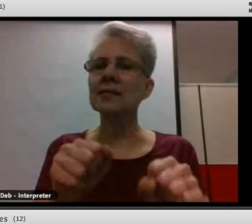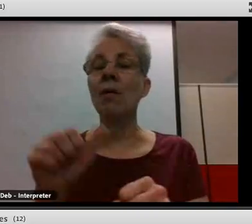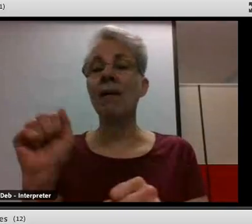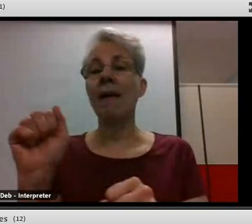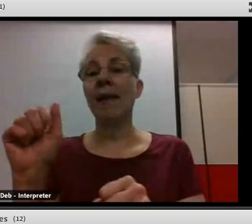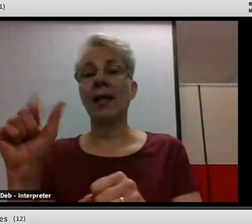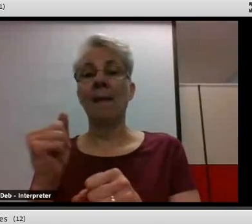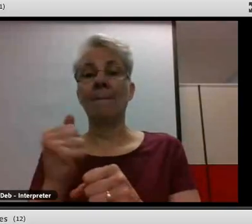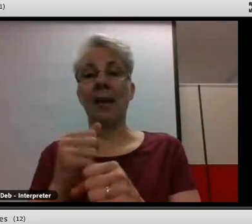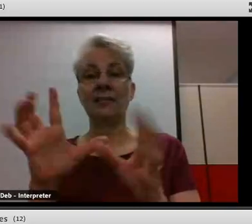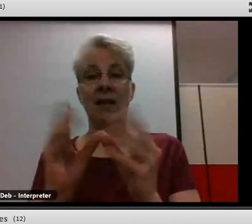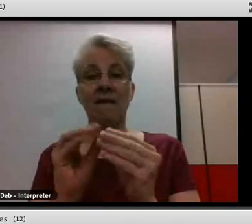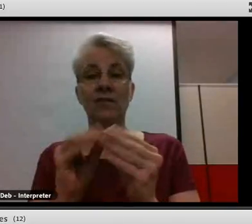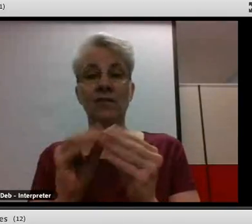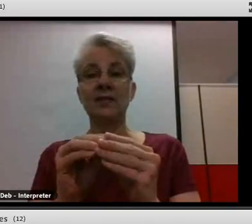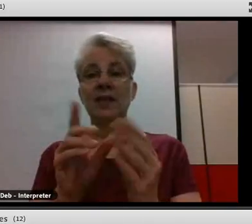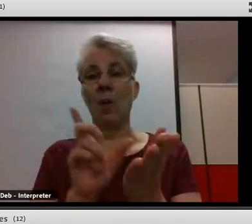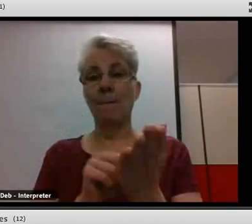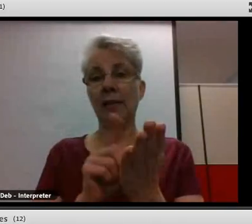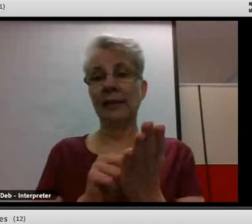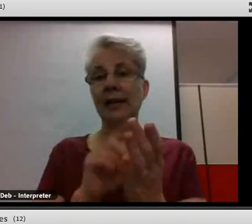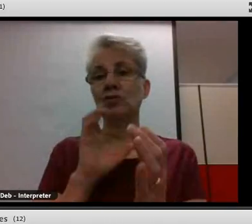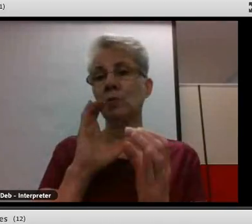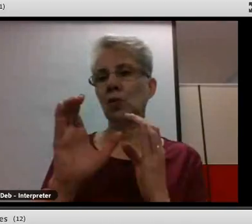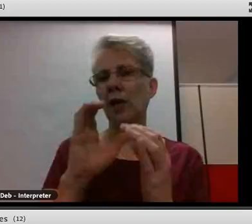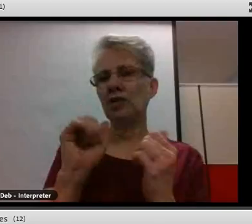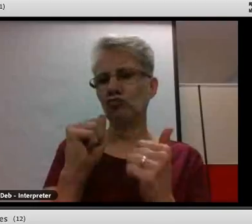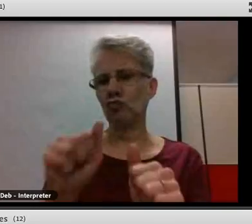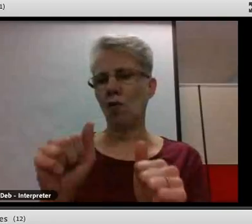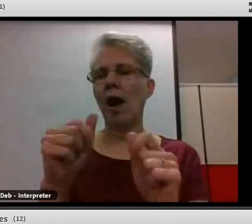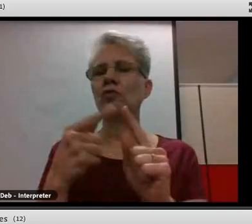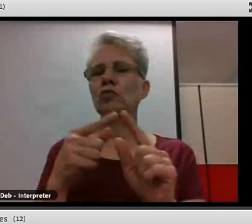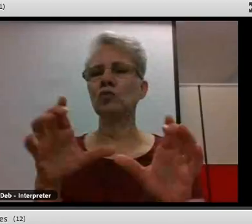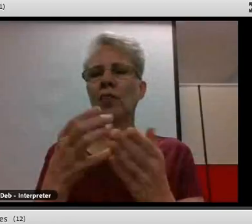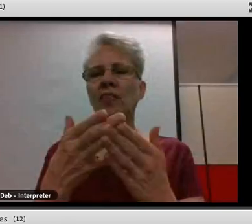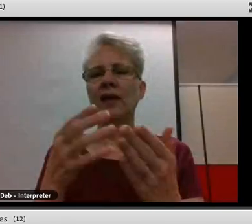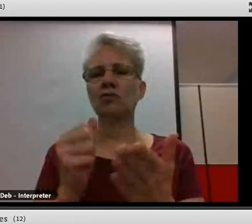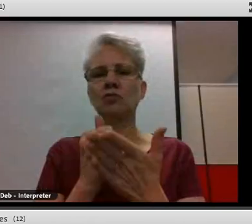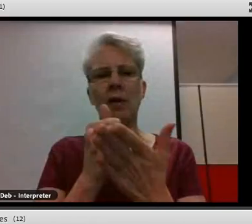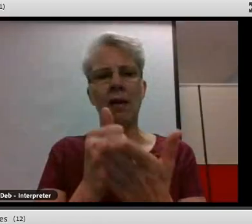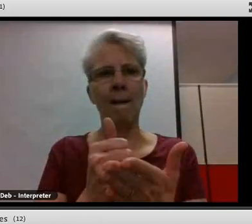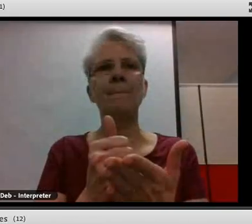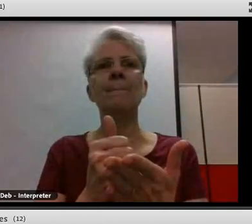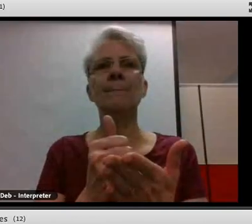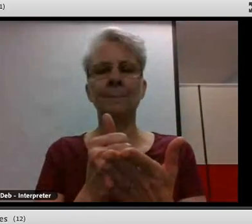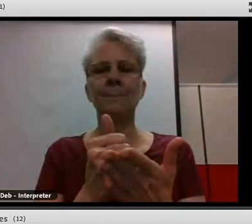with library technology, not those just with -- Not just patrons, because a lot of the things that we talk about